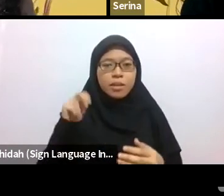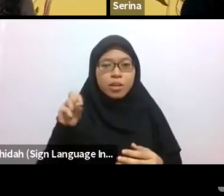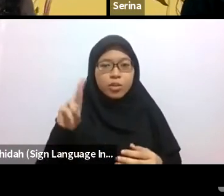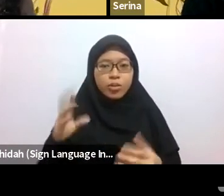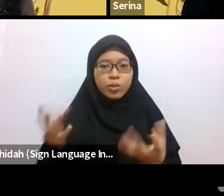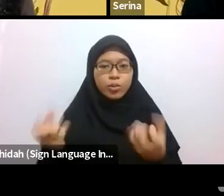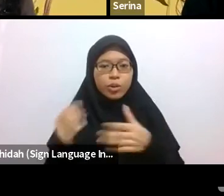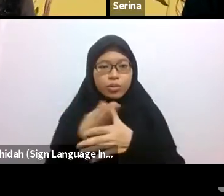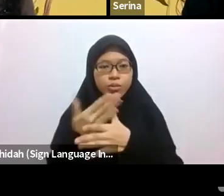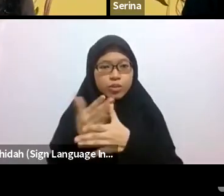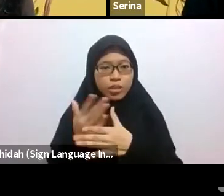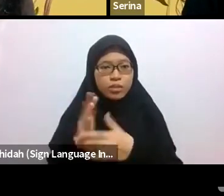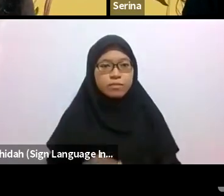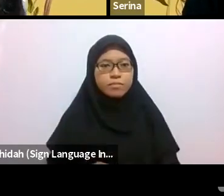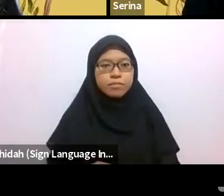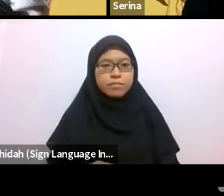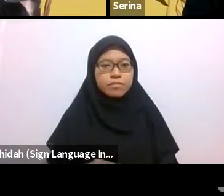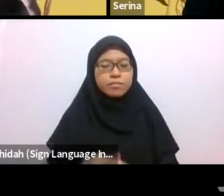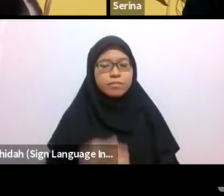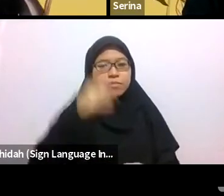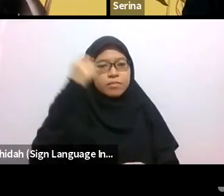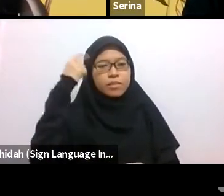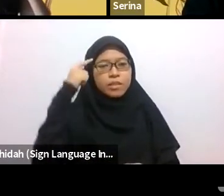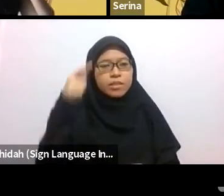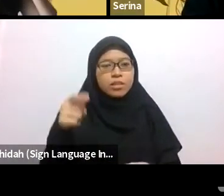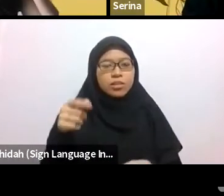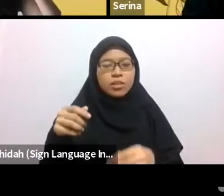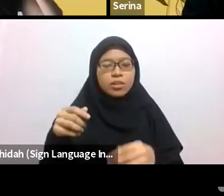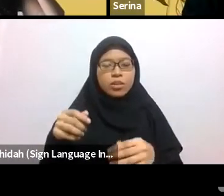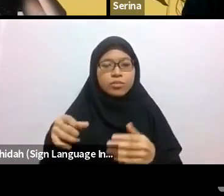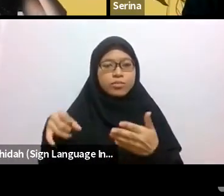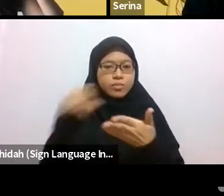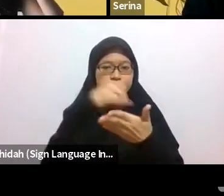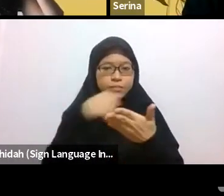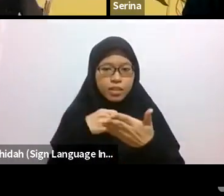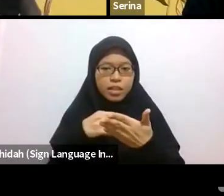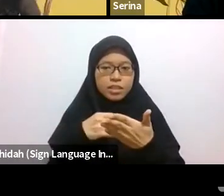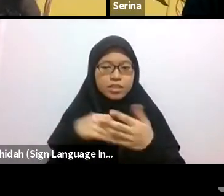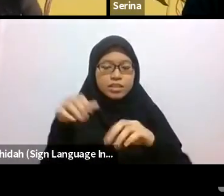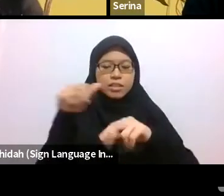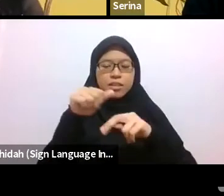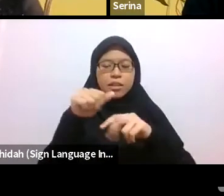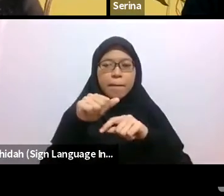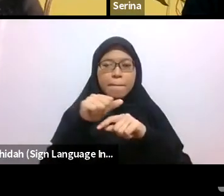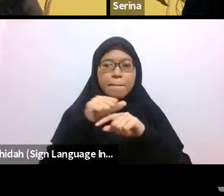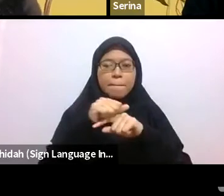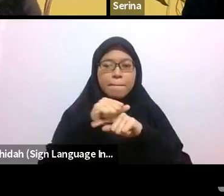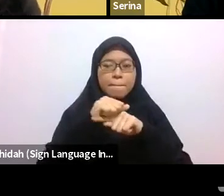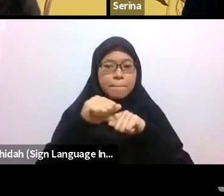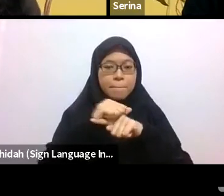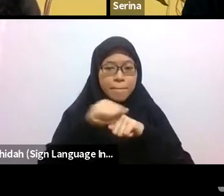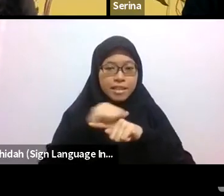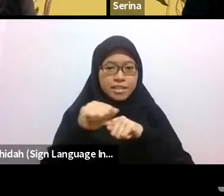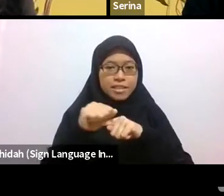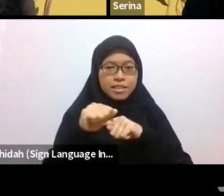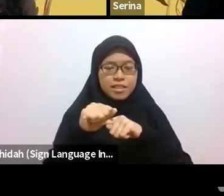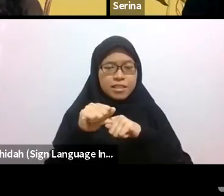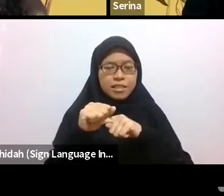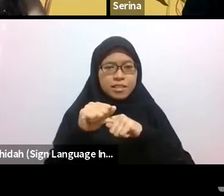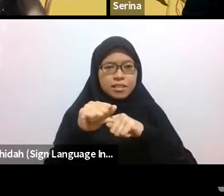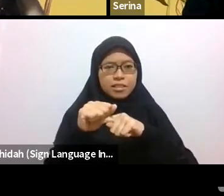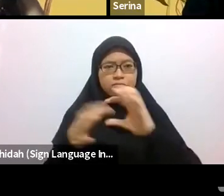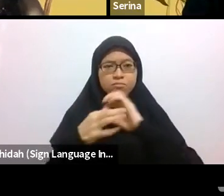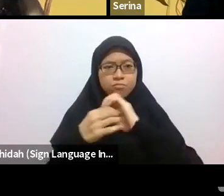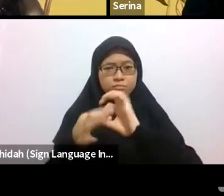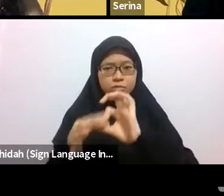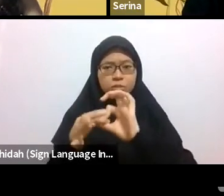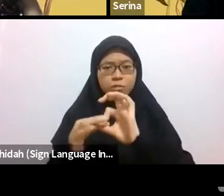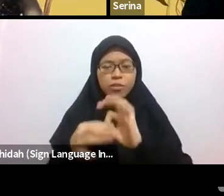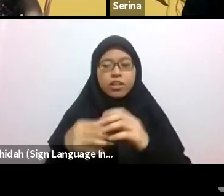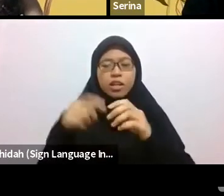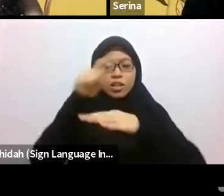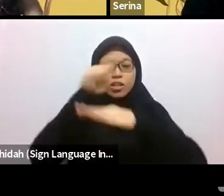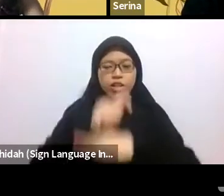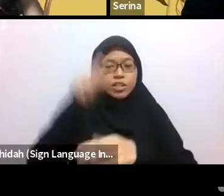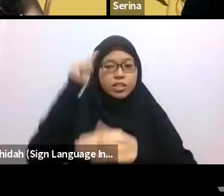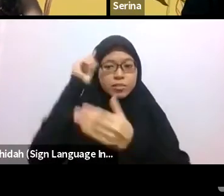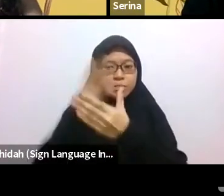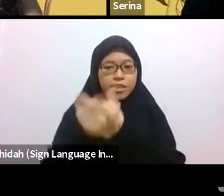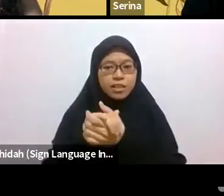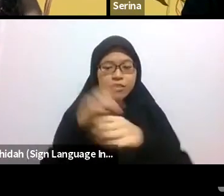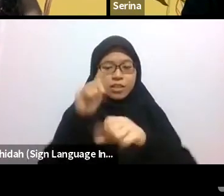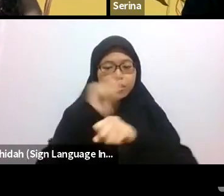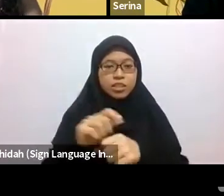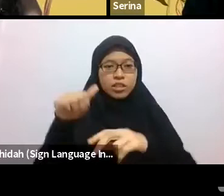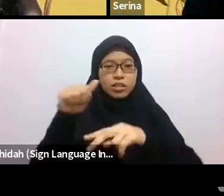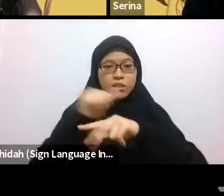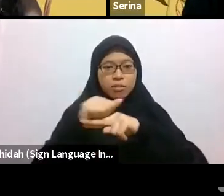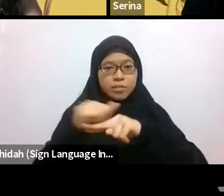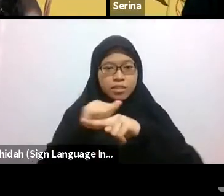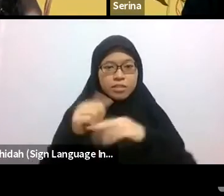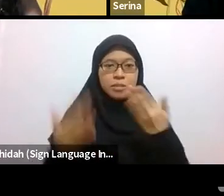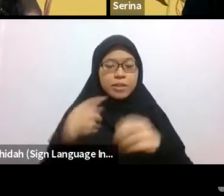because I think your artistic practice deals a lot with traditional beliefs and practices as well, maybe something about the Semangat? Thank you.